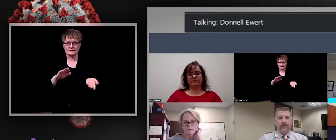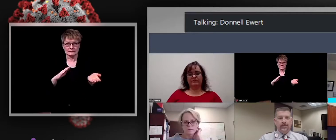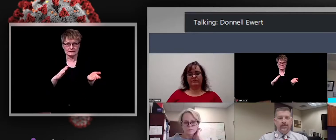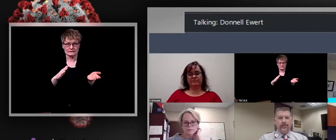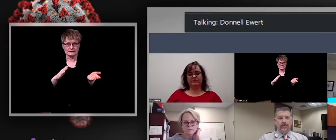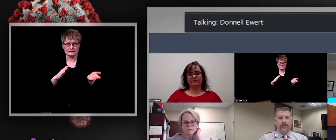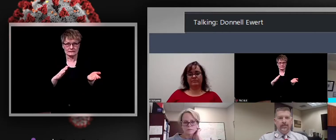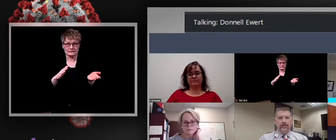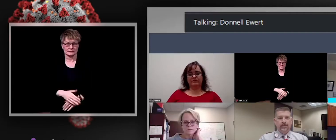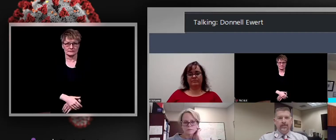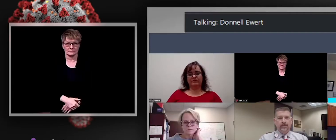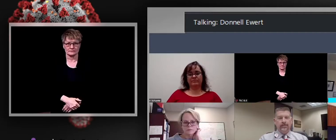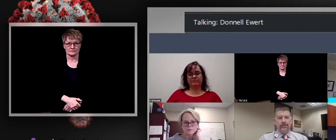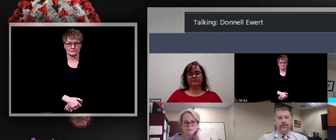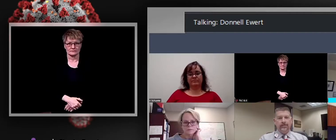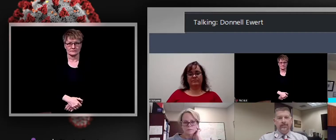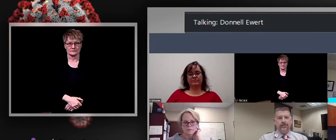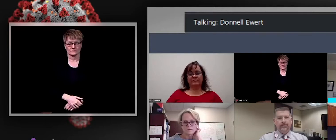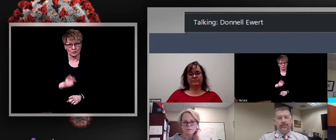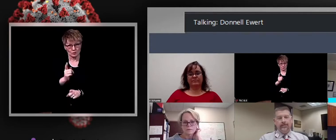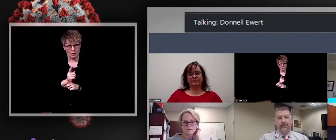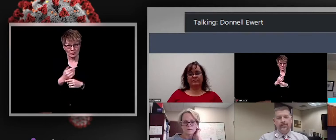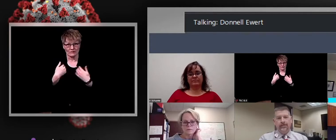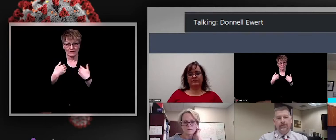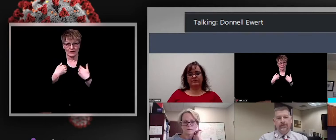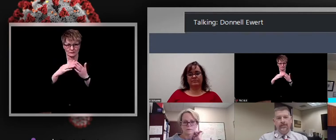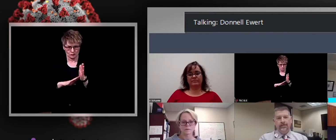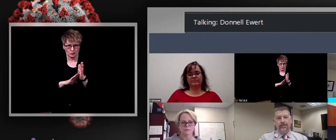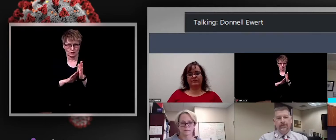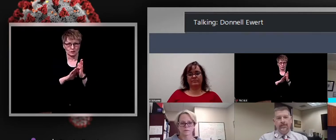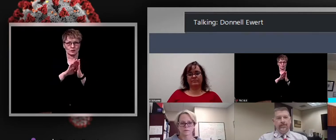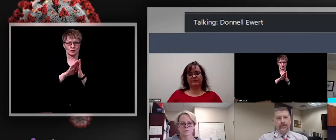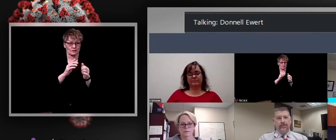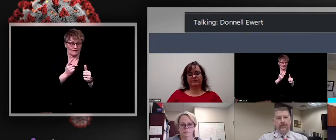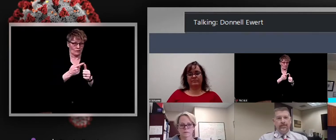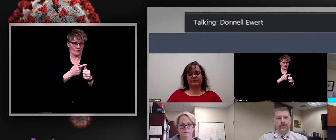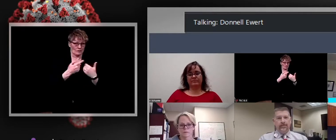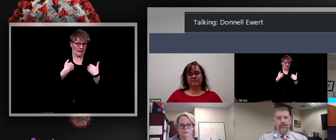You have a surge, which we had after Thanksgiving. And then, you have a high rate of hospitalization.